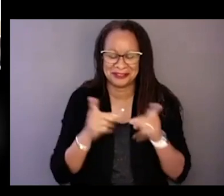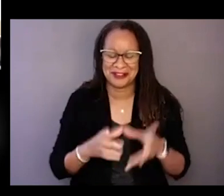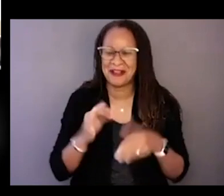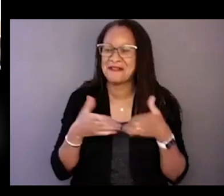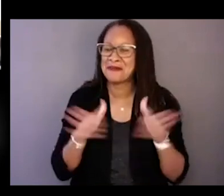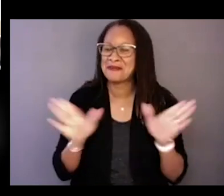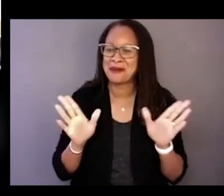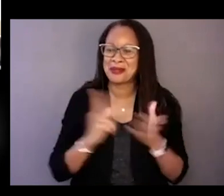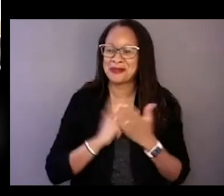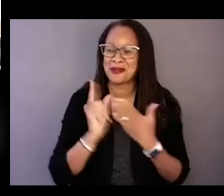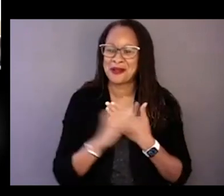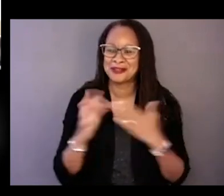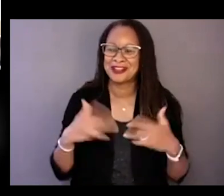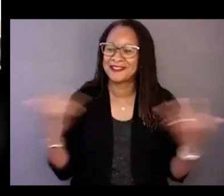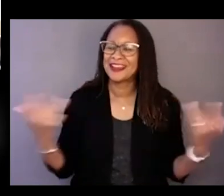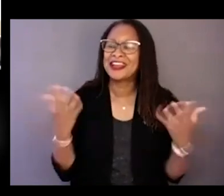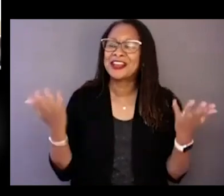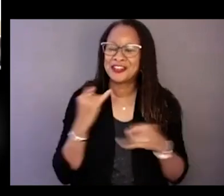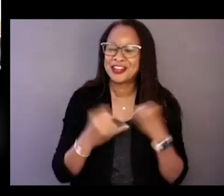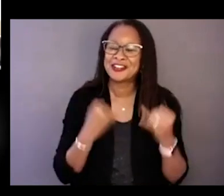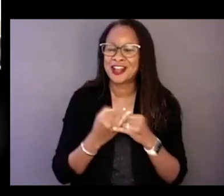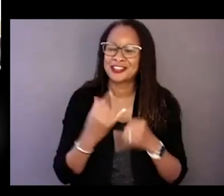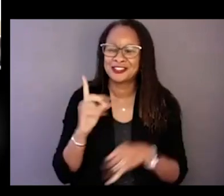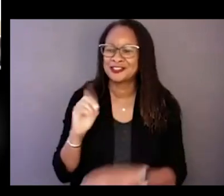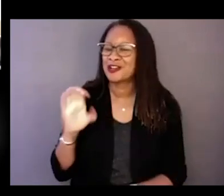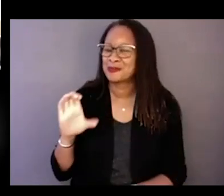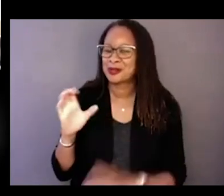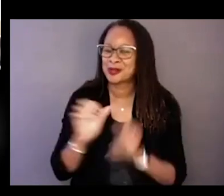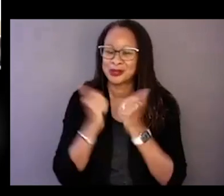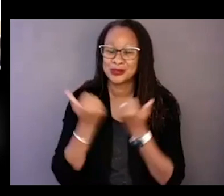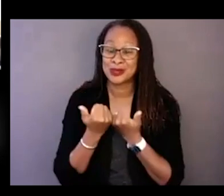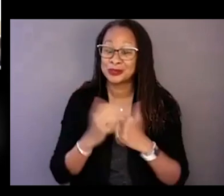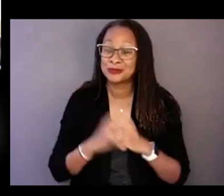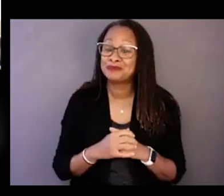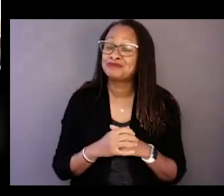here at the International Documentary Association. And as always, I'd like to offer